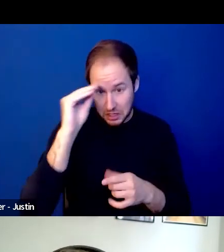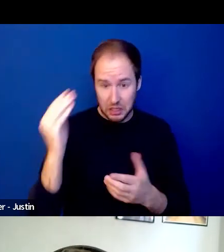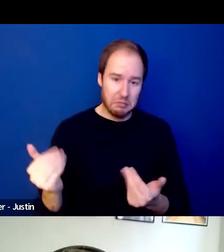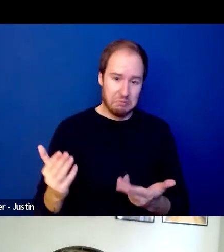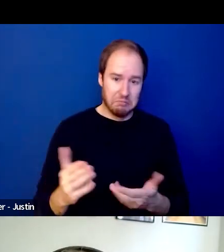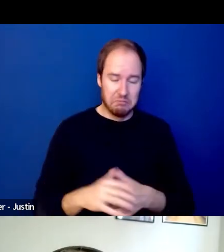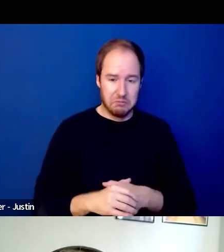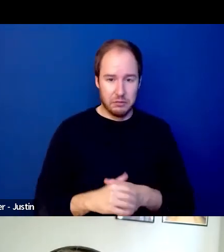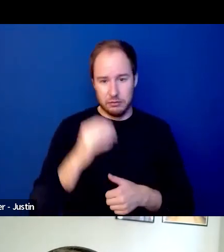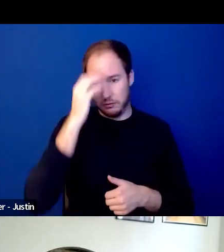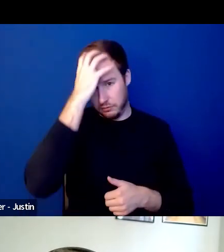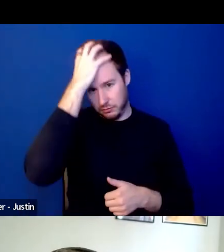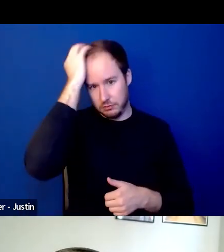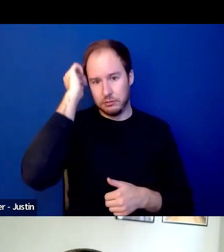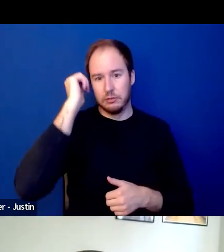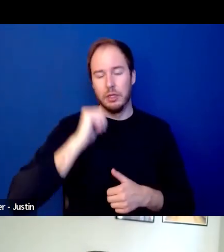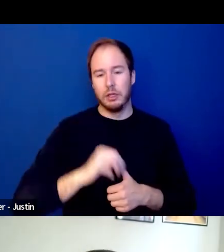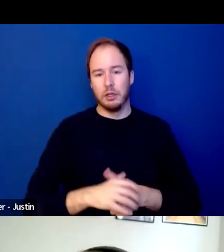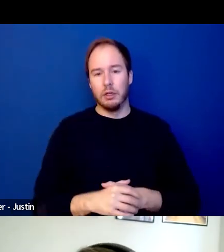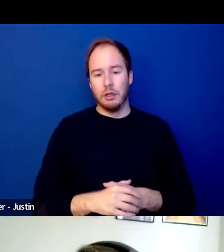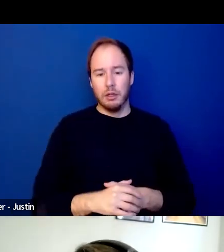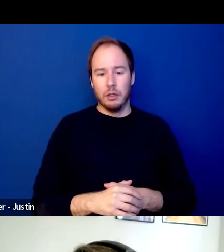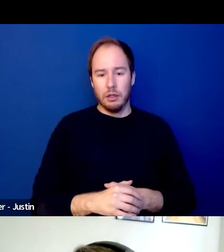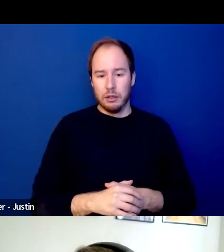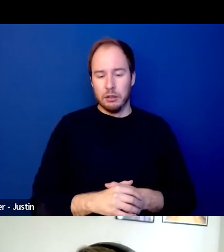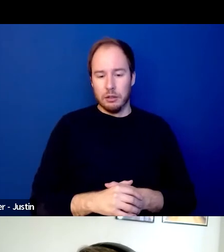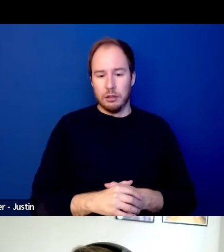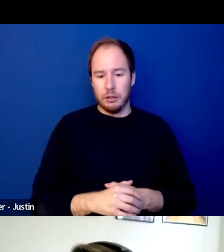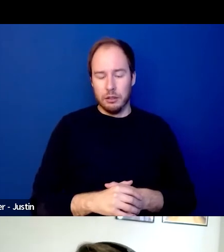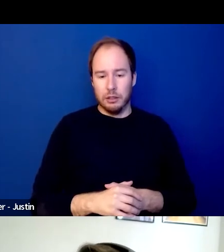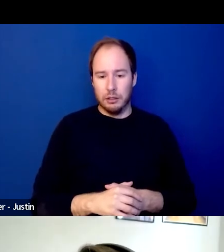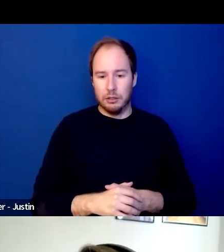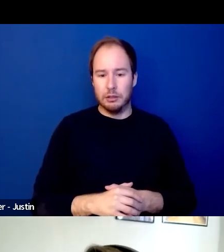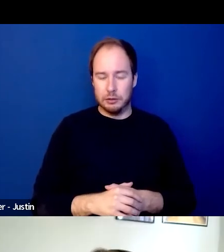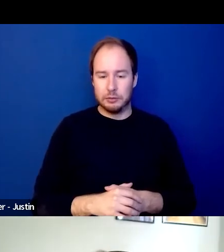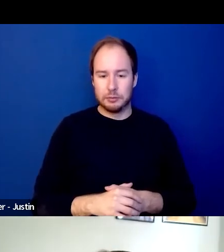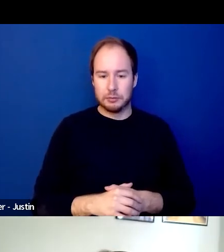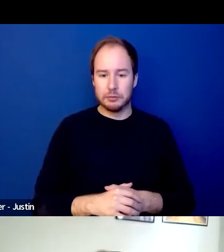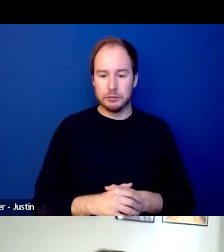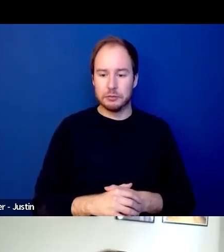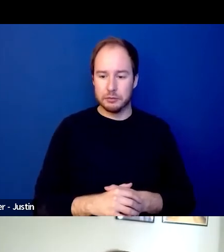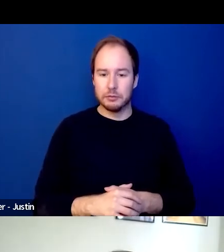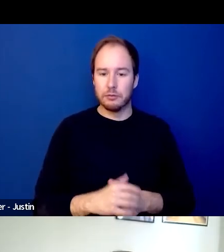And Alicia, maybe you and I can try to think about some ways to supplement as well. But basically we had a couple different questions